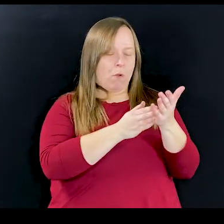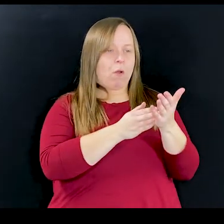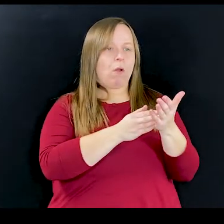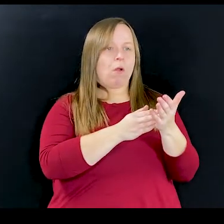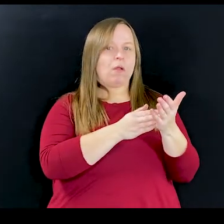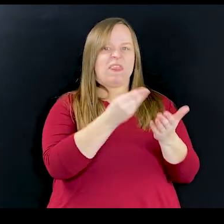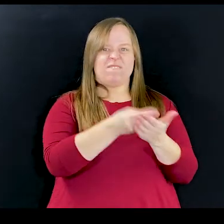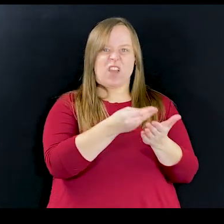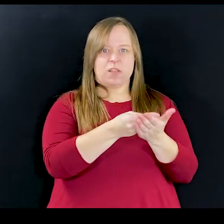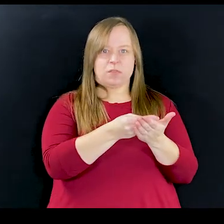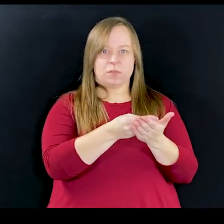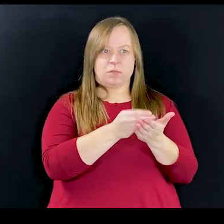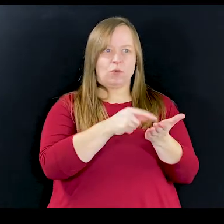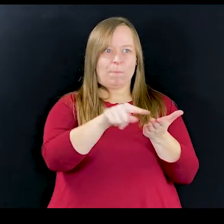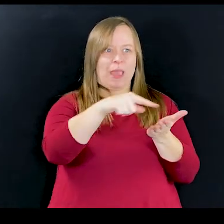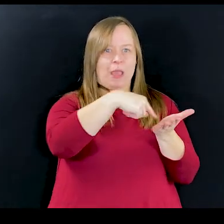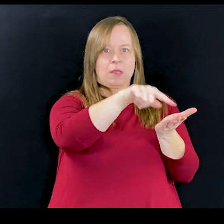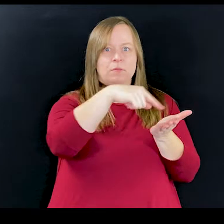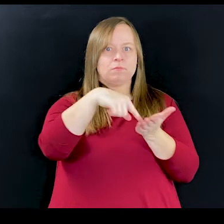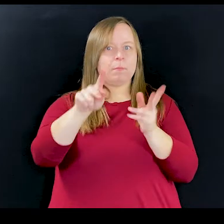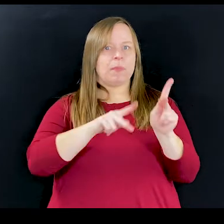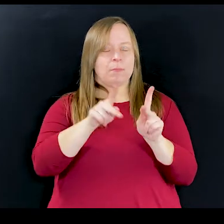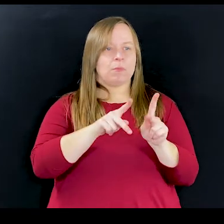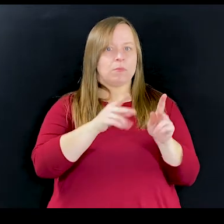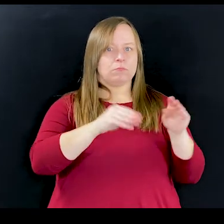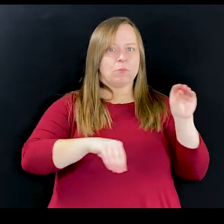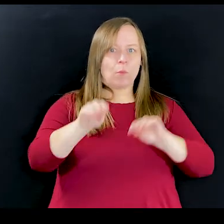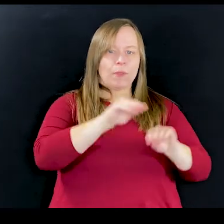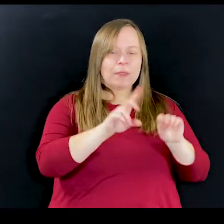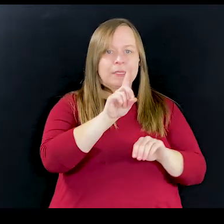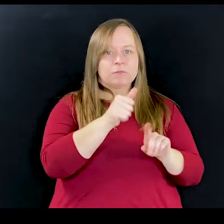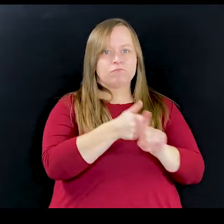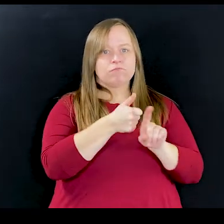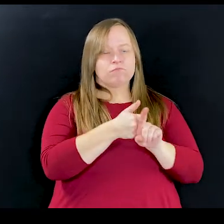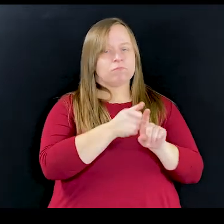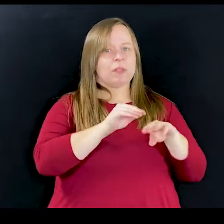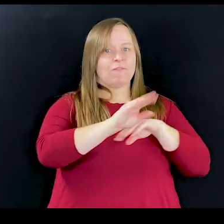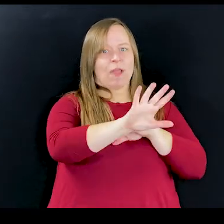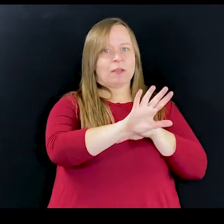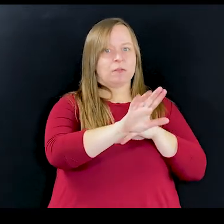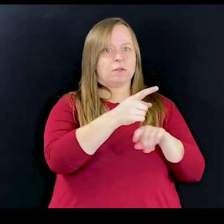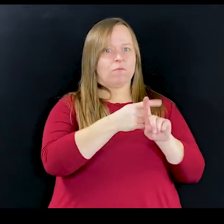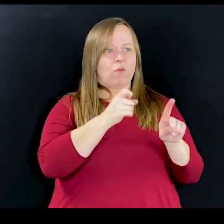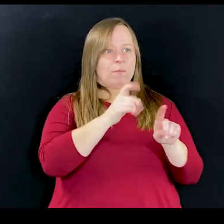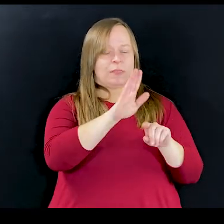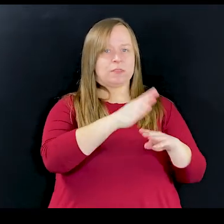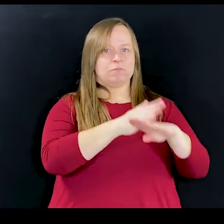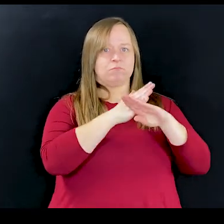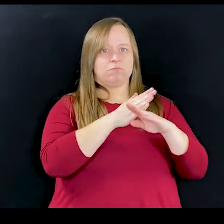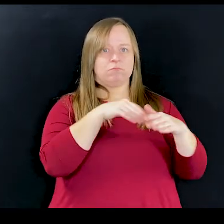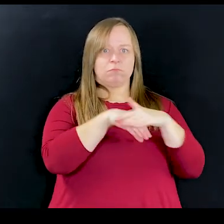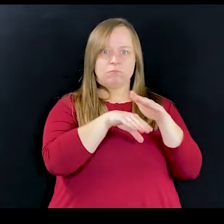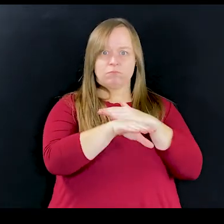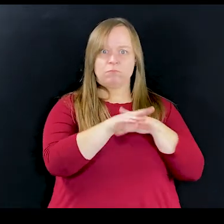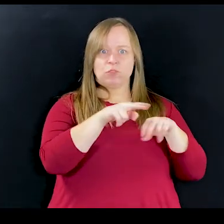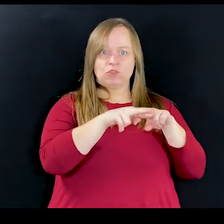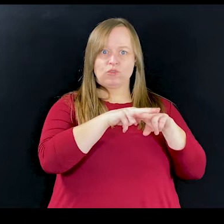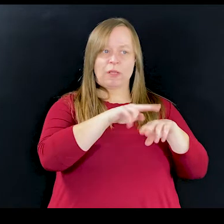is the funds to pay out people who have mobility disabilities who were affected by the inaccessible train--